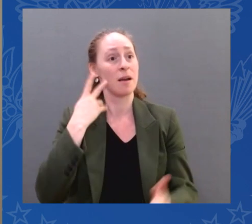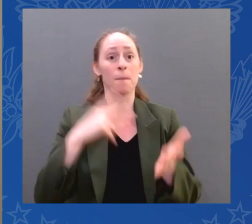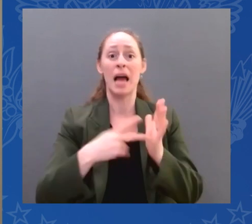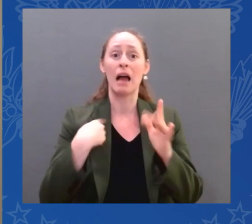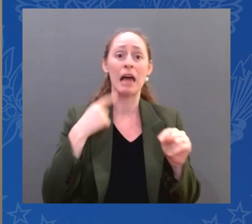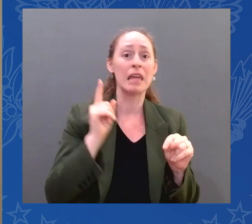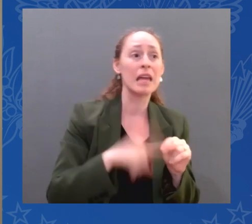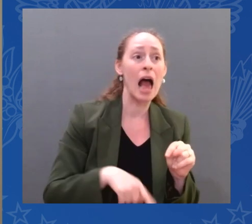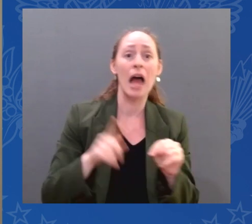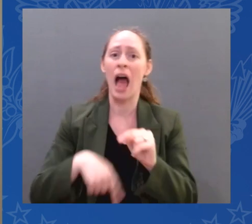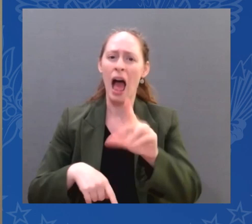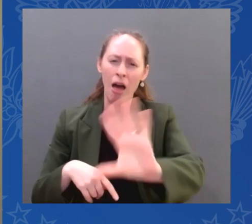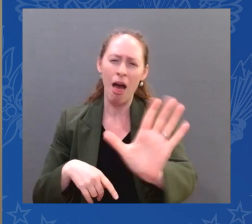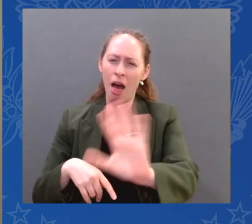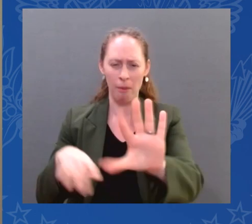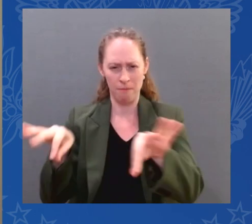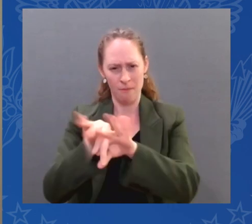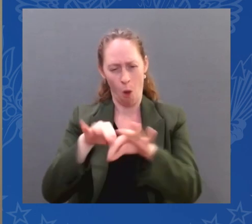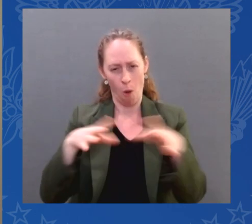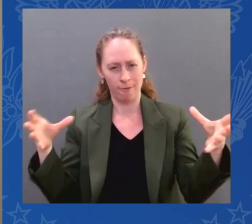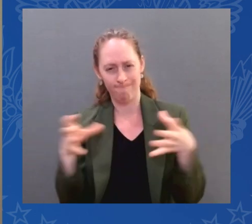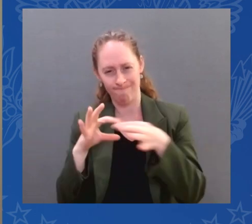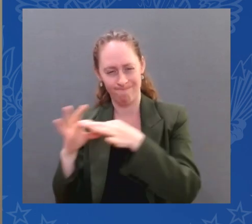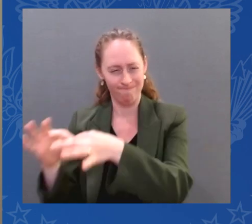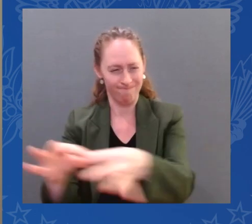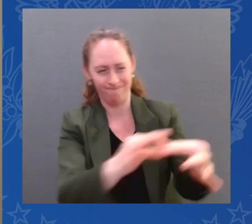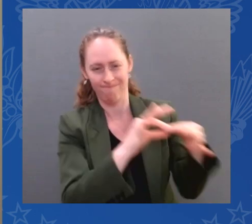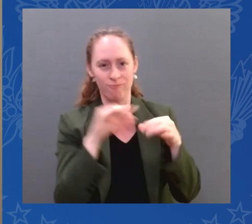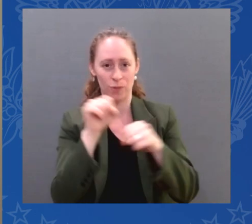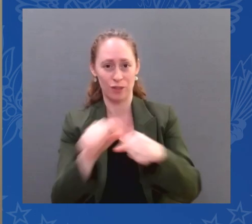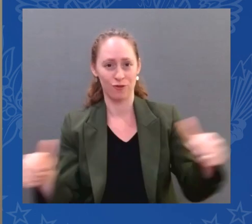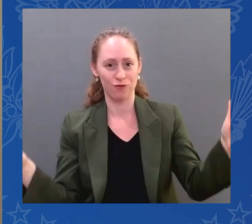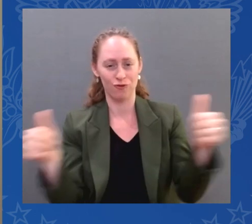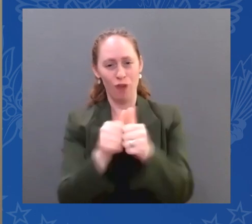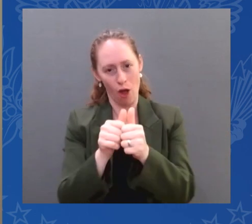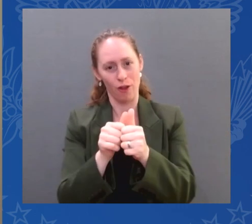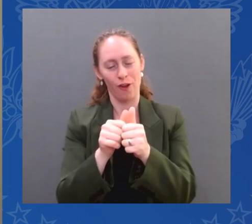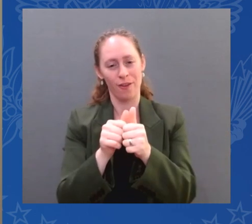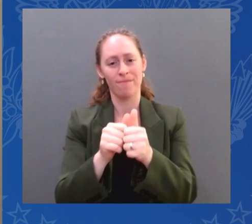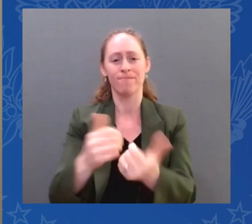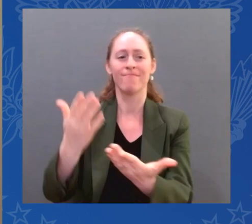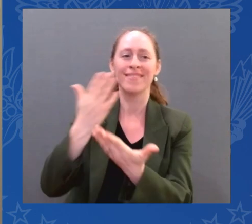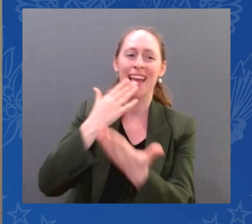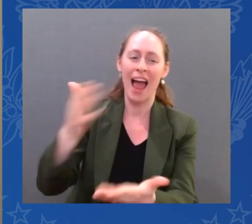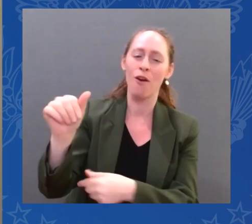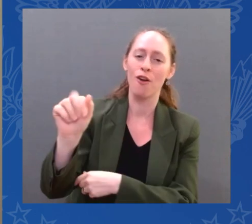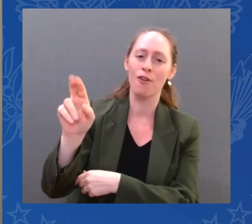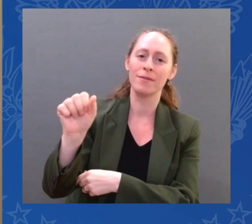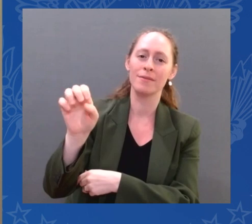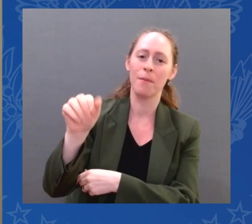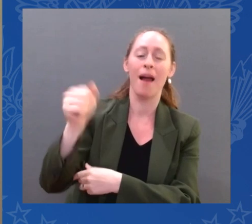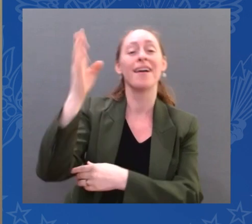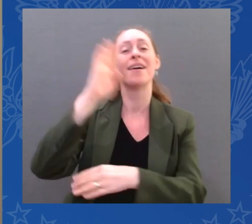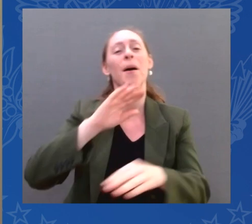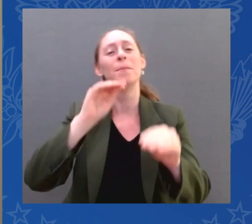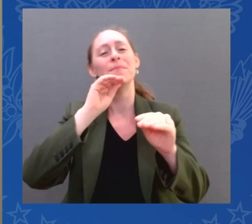I want to thank you again, Arsema. And may God bless you, our healthcare workers across the country and continue --